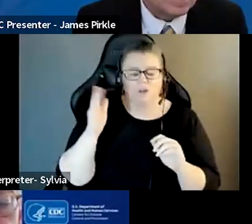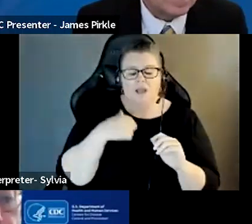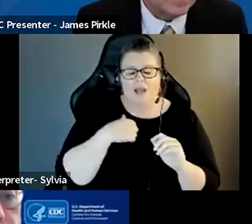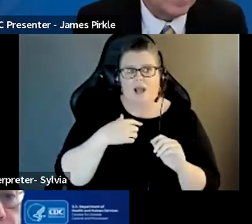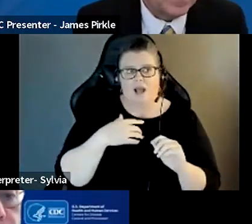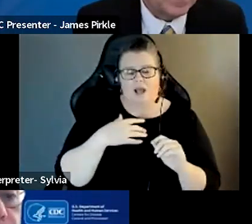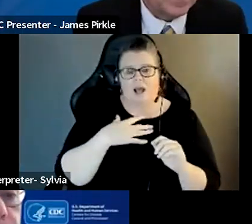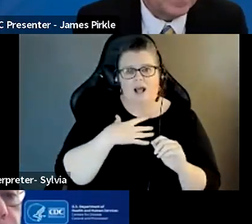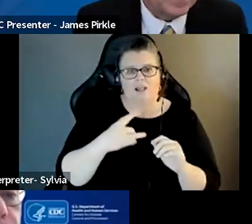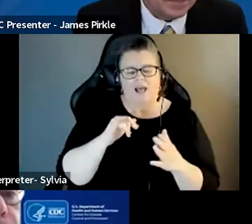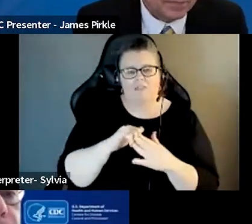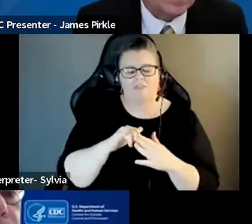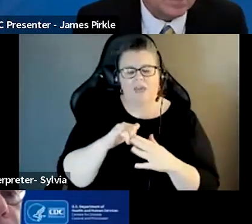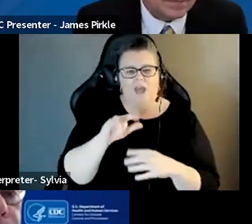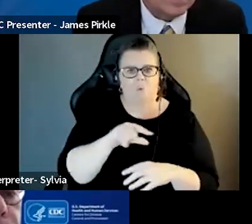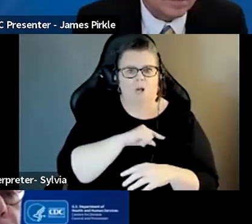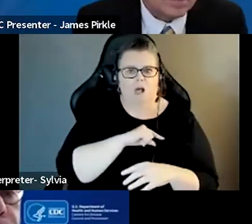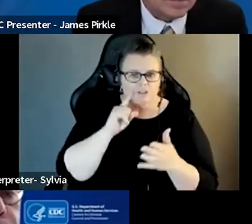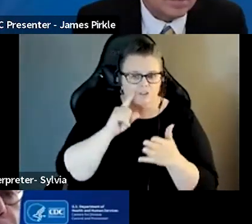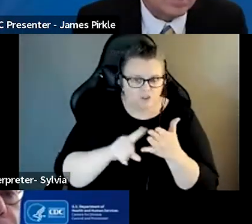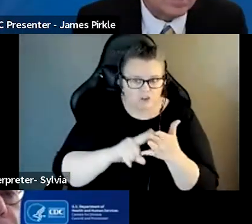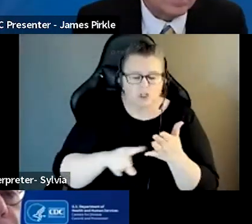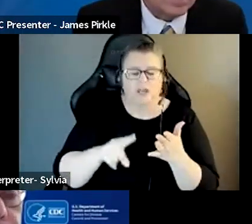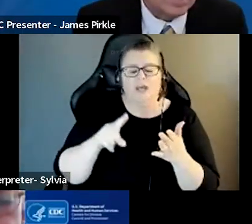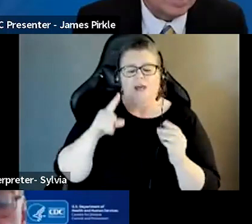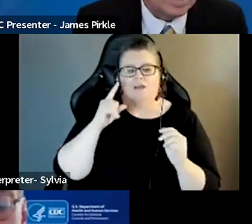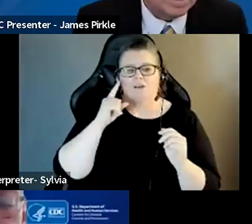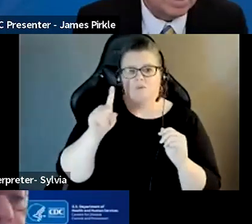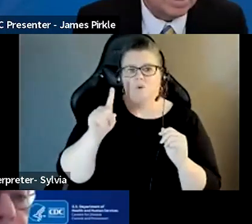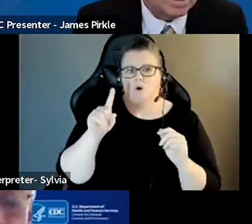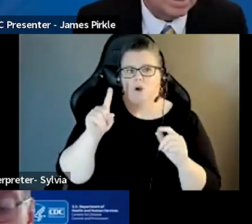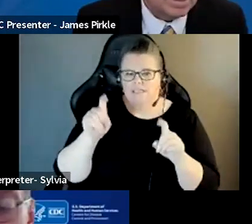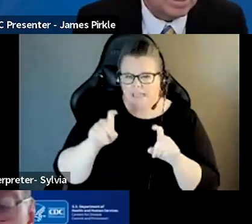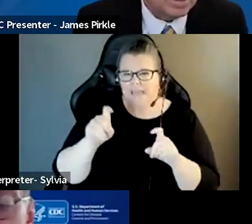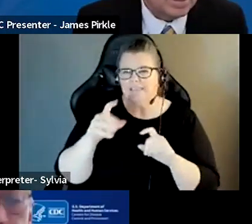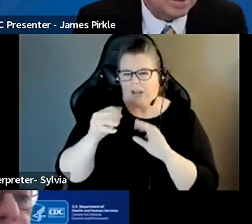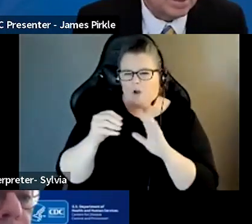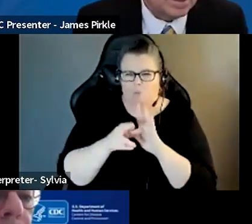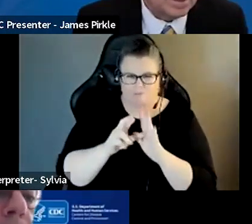of the ID test review board modeling concept. Now, if you've said this and I missed it, I apologize;